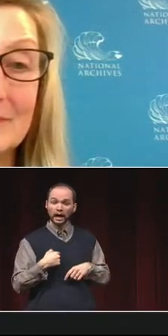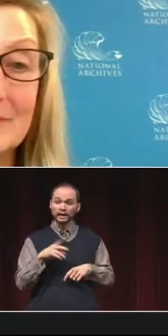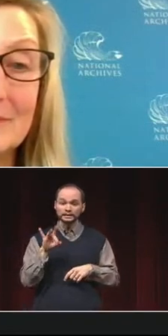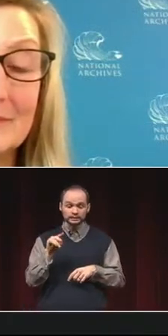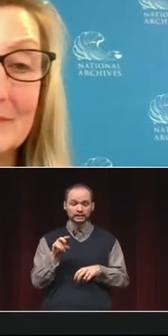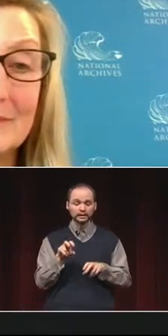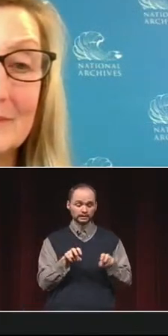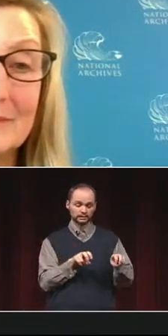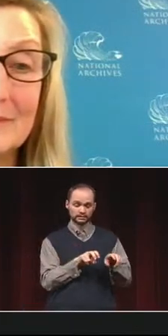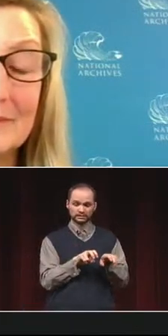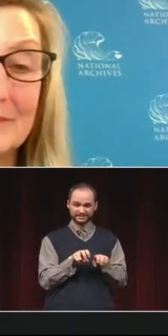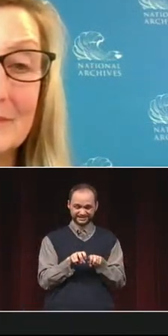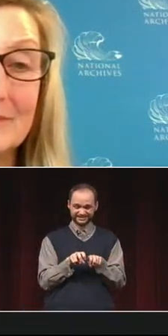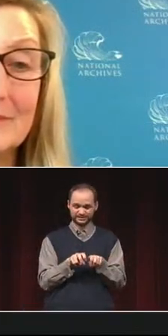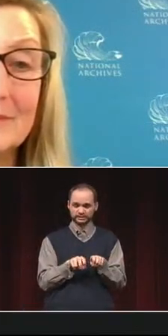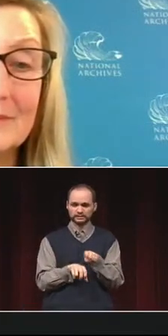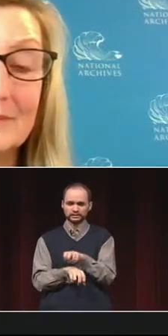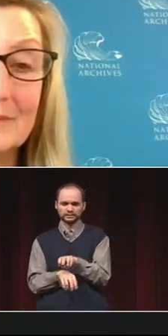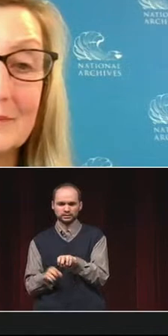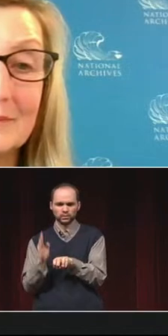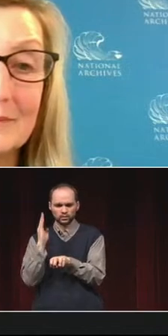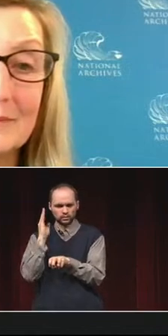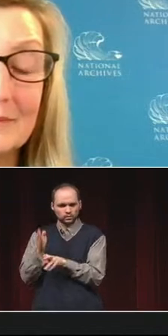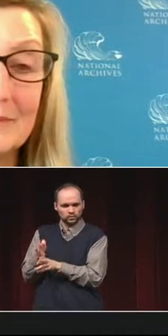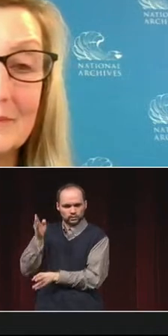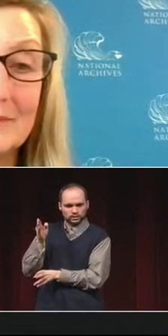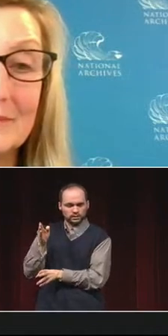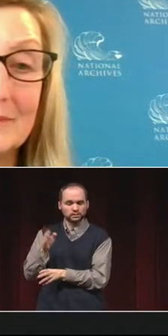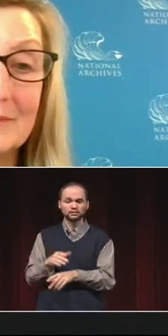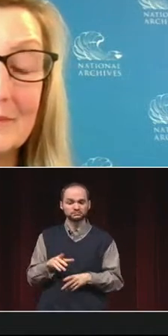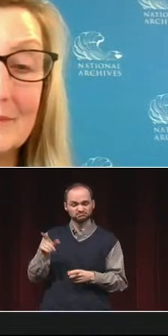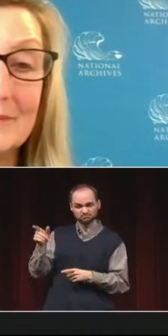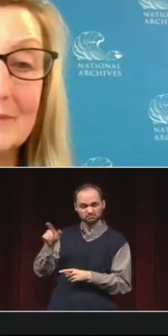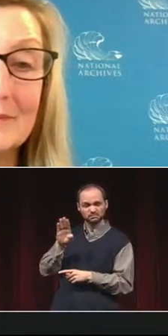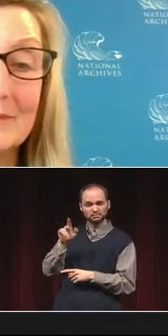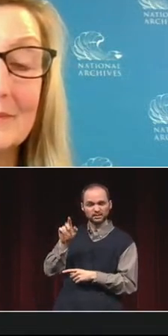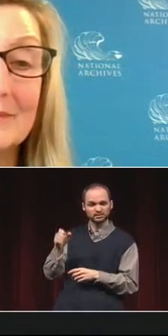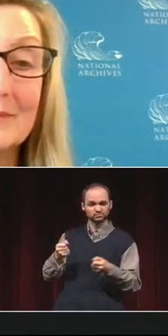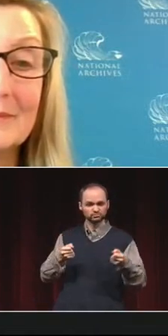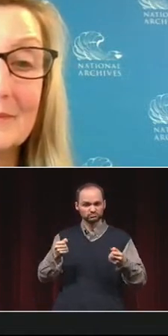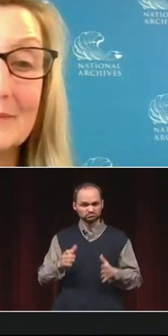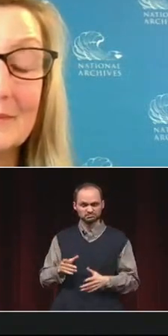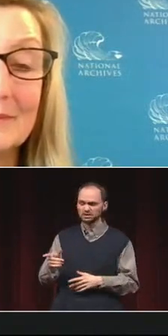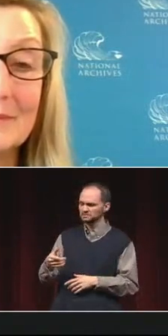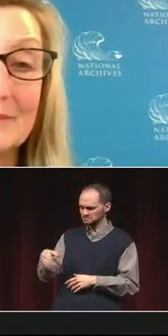the window seat when I was asked to move by bus diver Blake. It was not until he asked